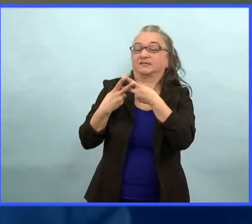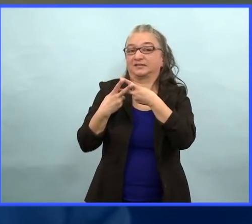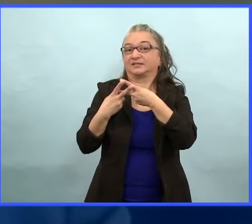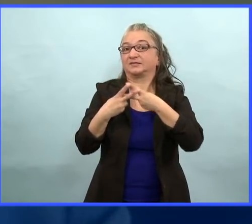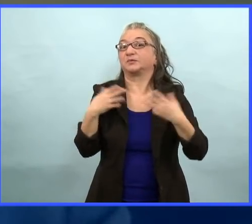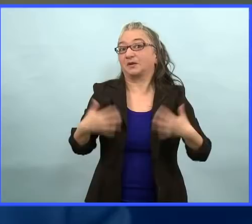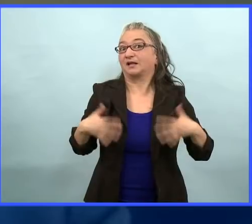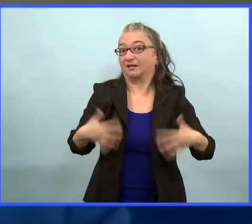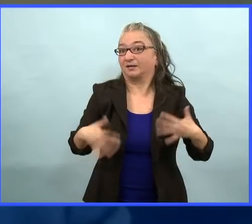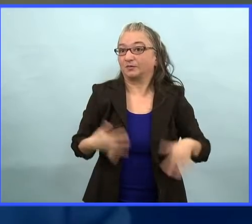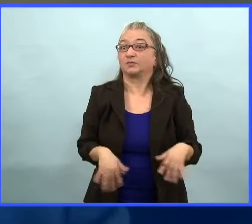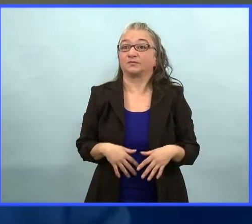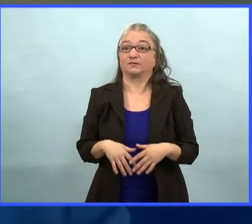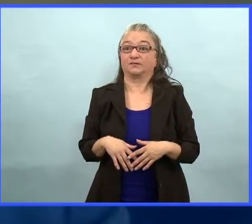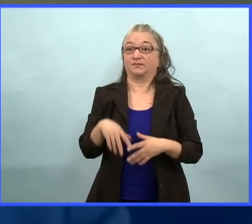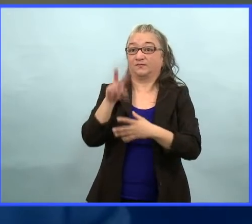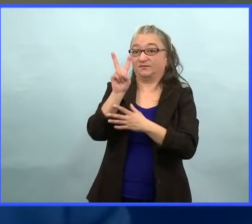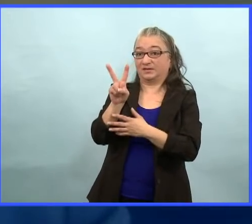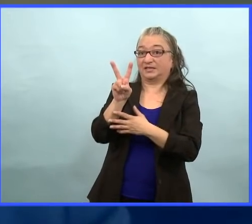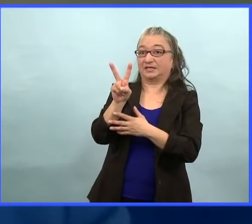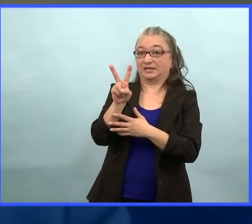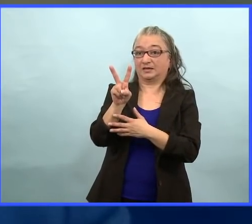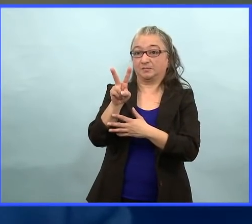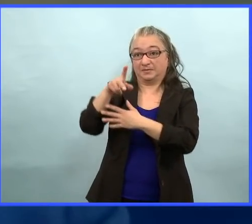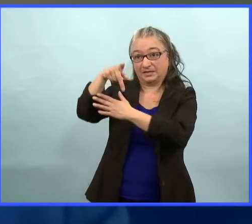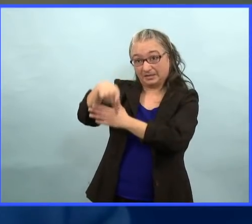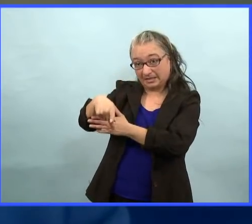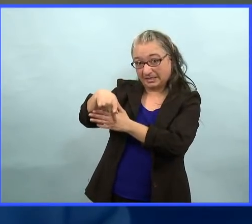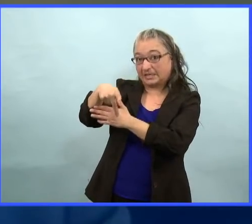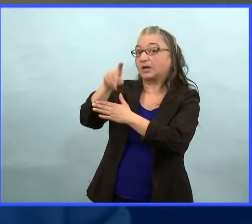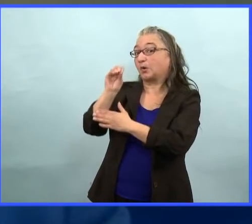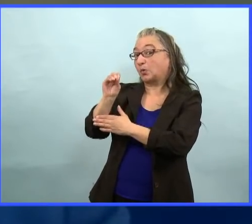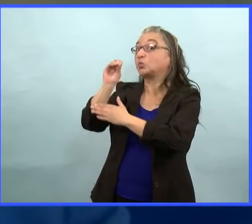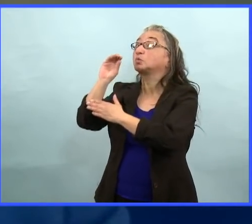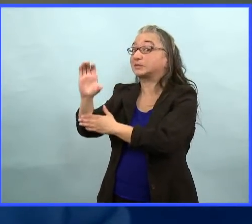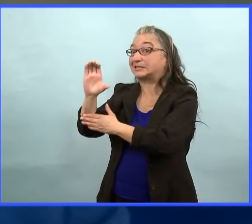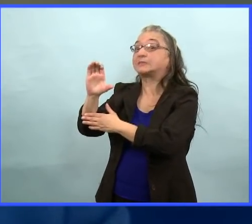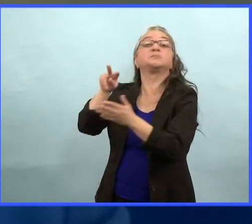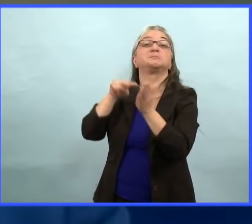careful remotely at home while freeing up hospital and staffing resources to care for inpatients